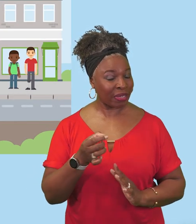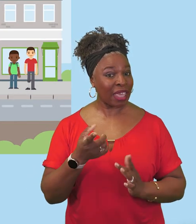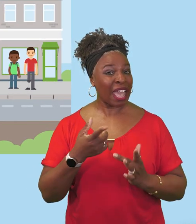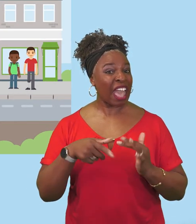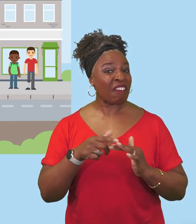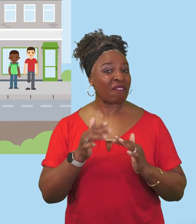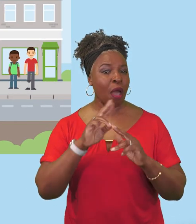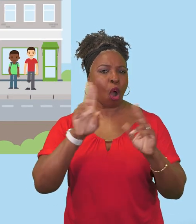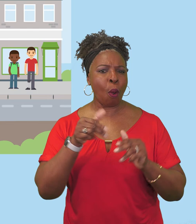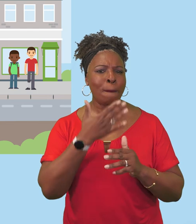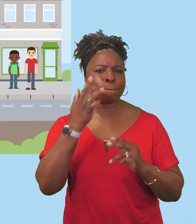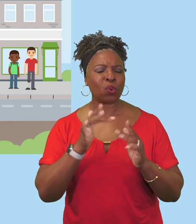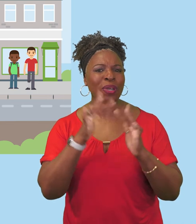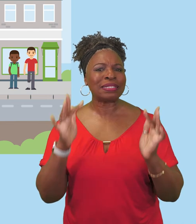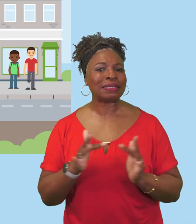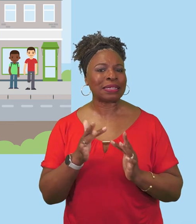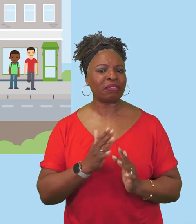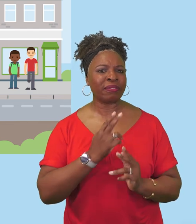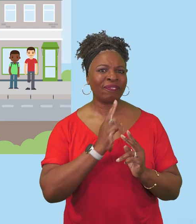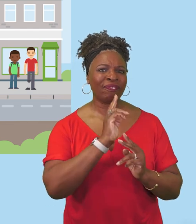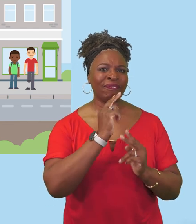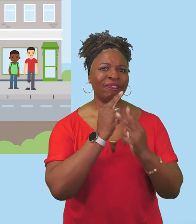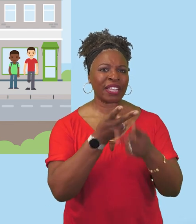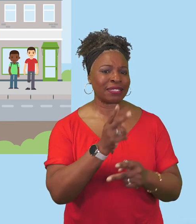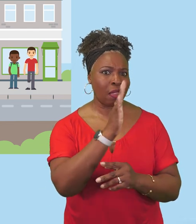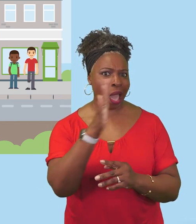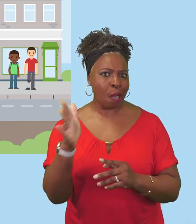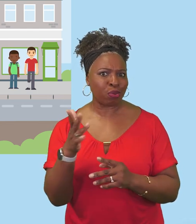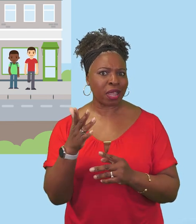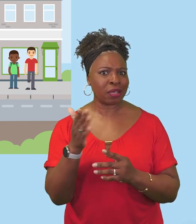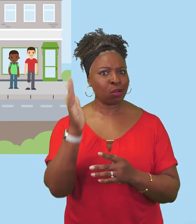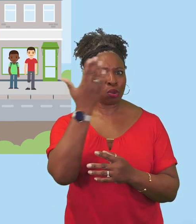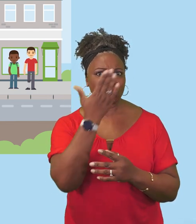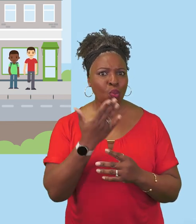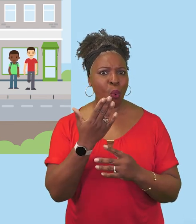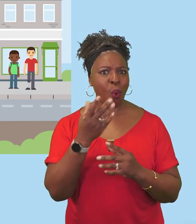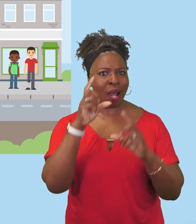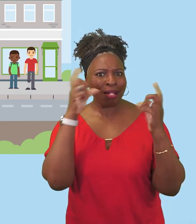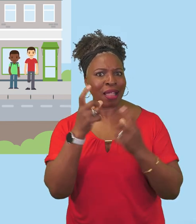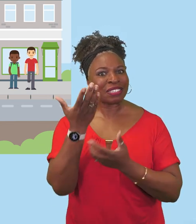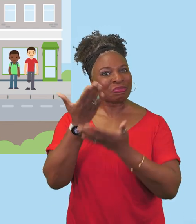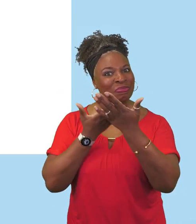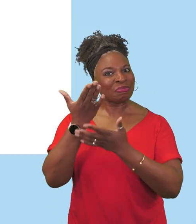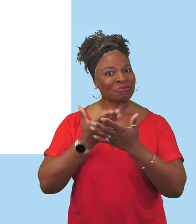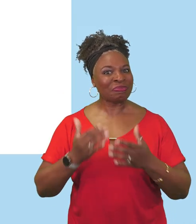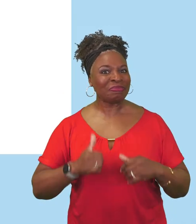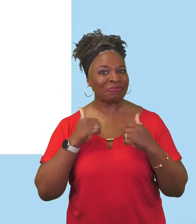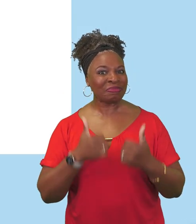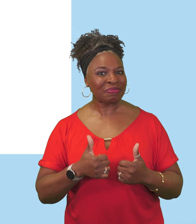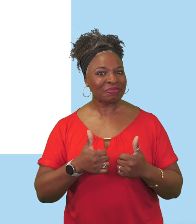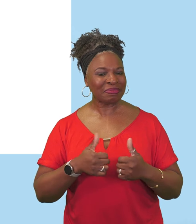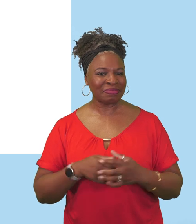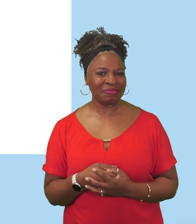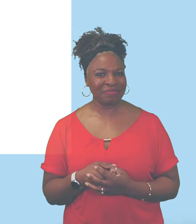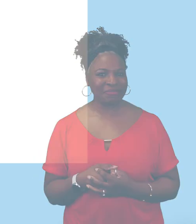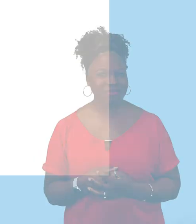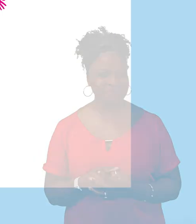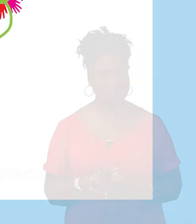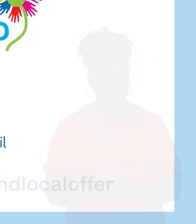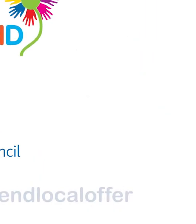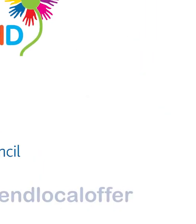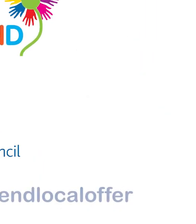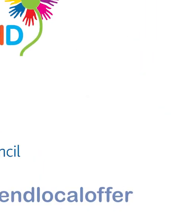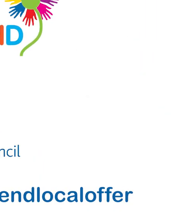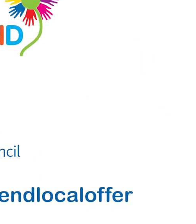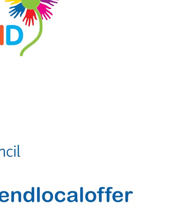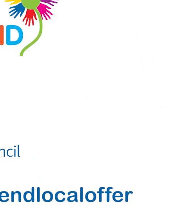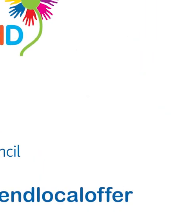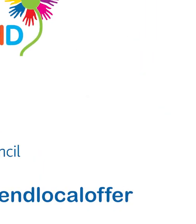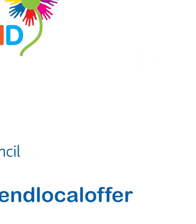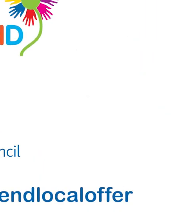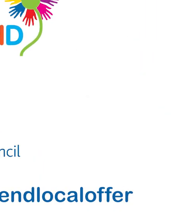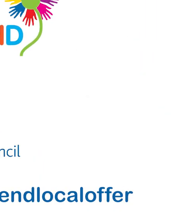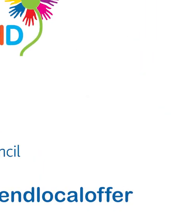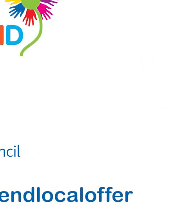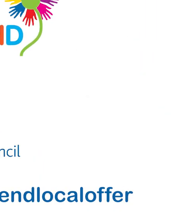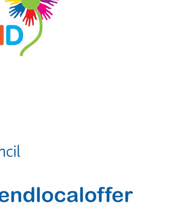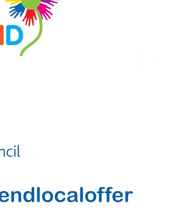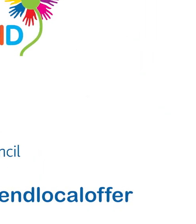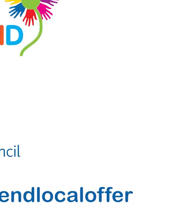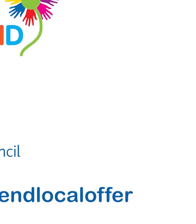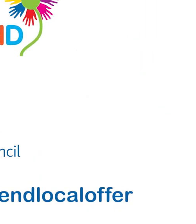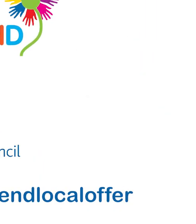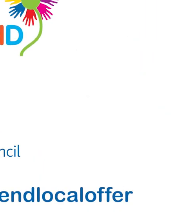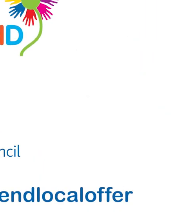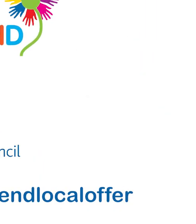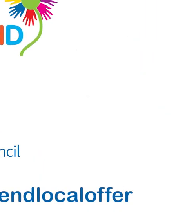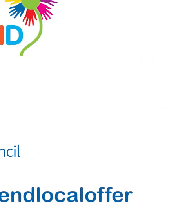the internet at home, try your local library or speak to people at your school or local college.